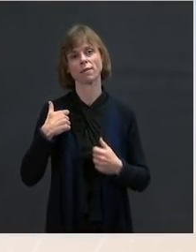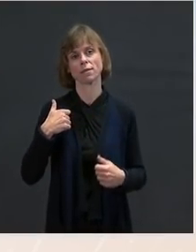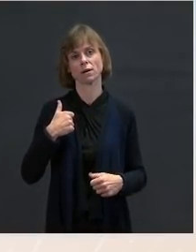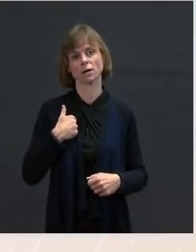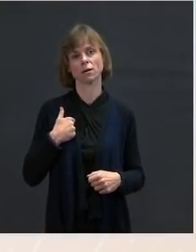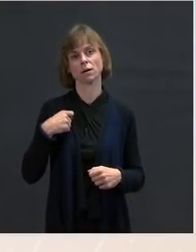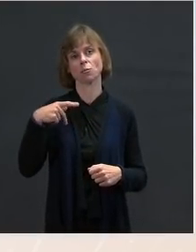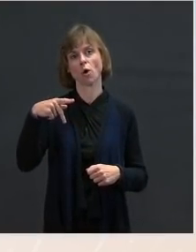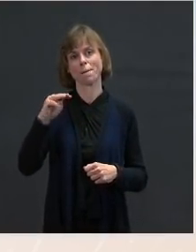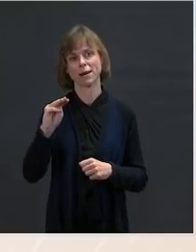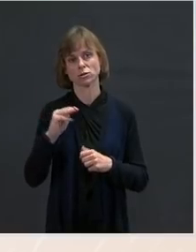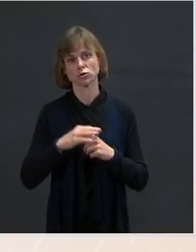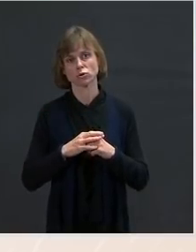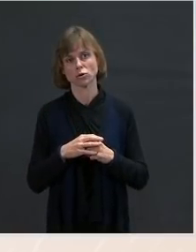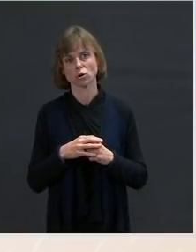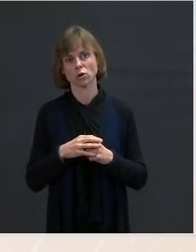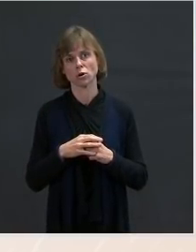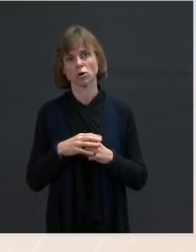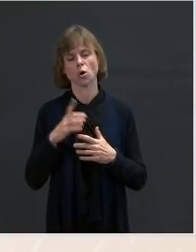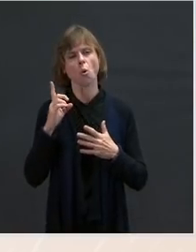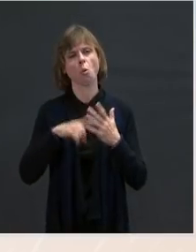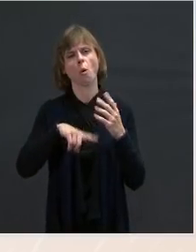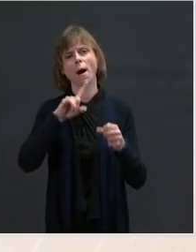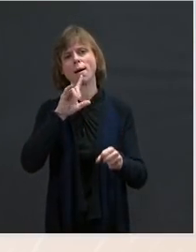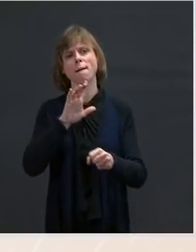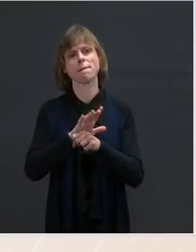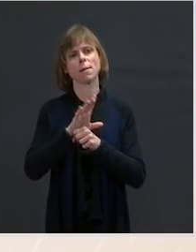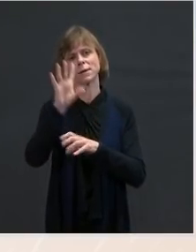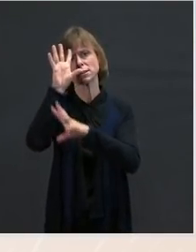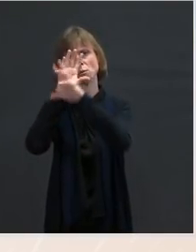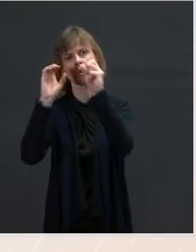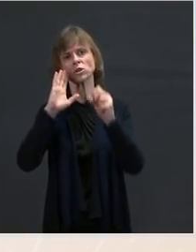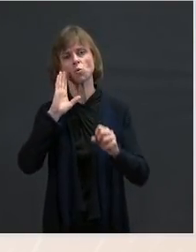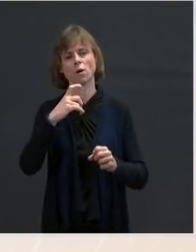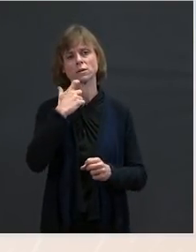prepared to make to Prime Minister regarding the continued detention